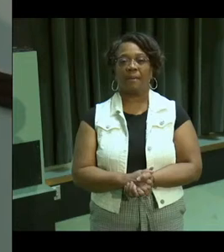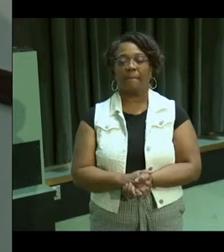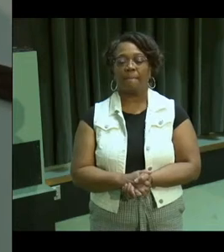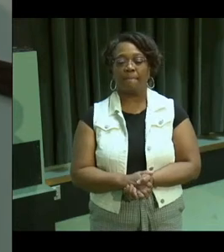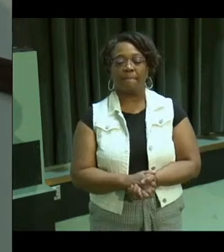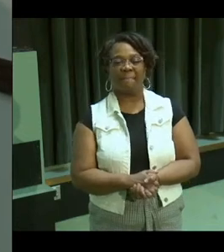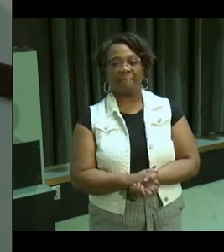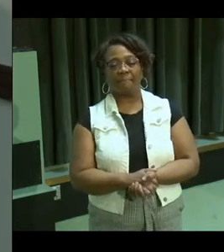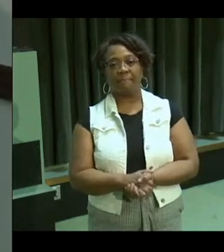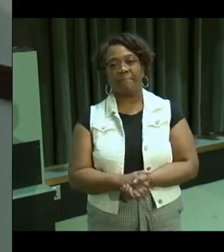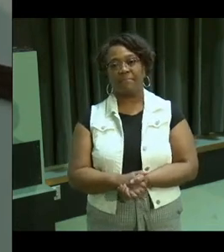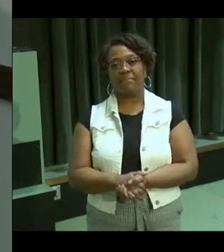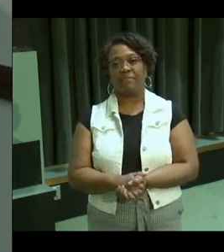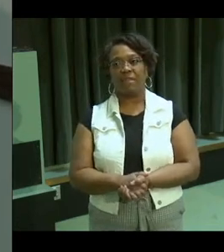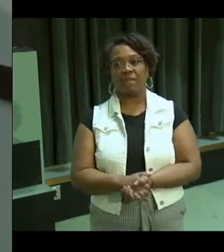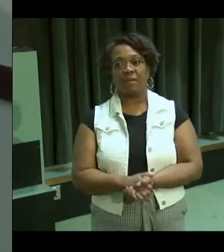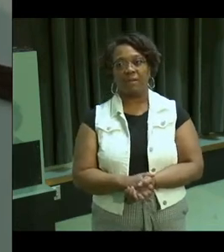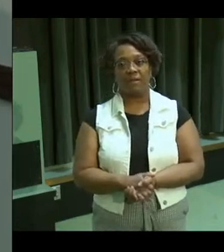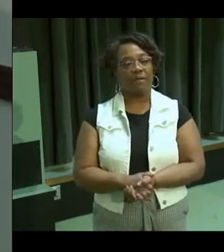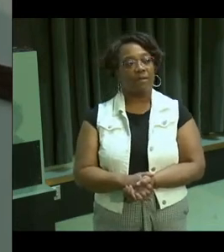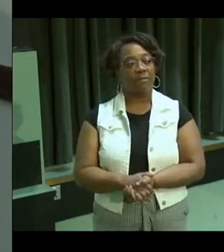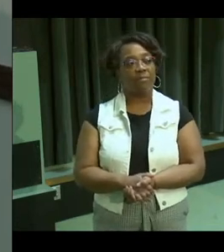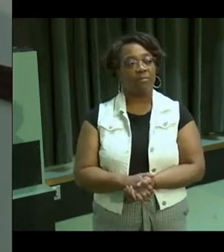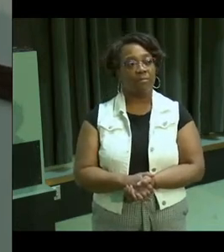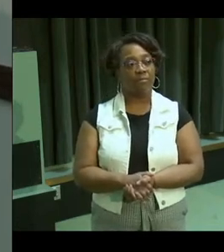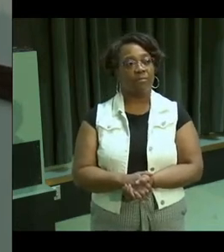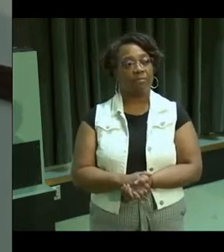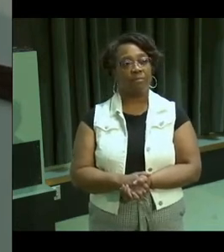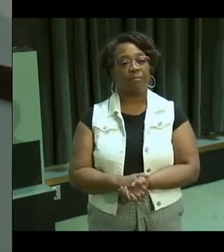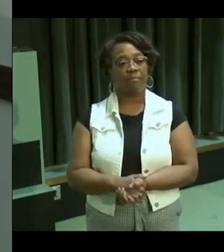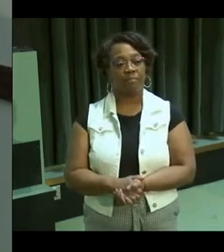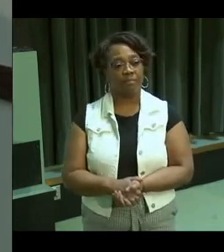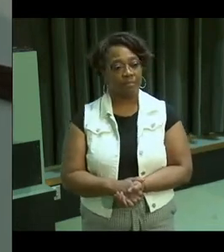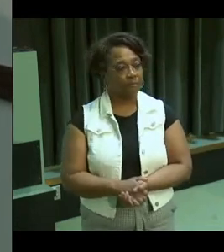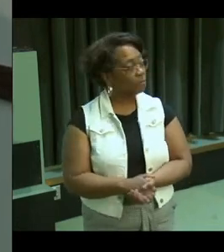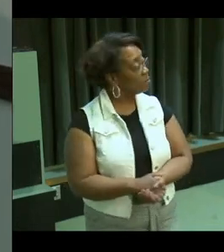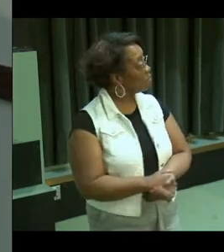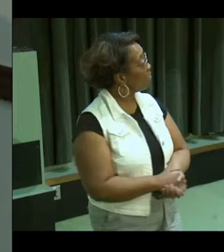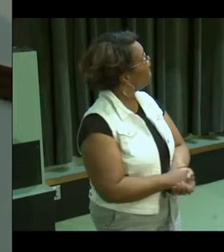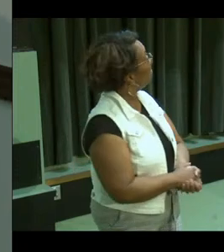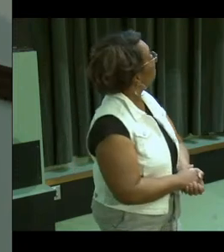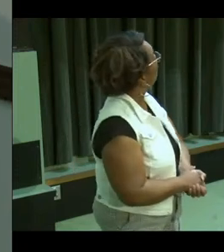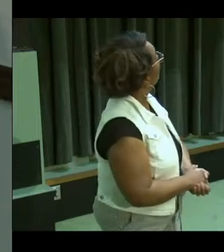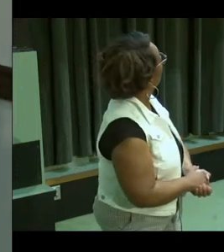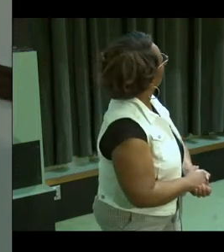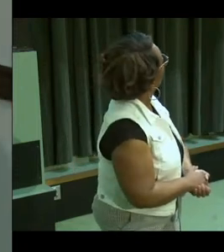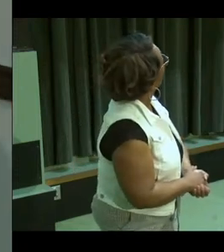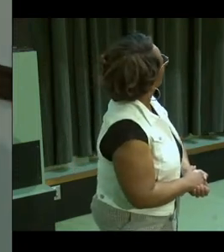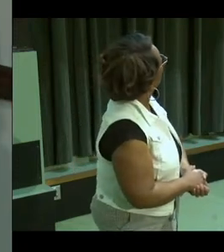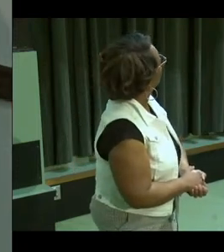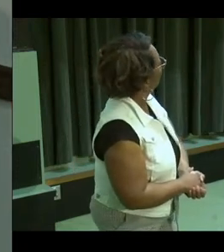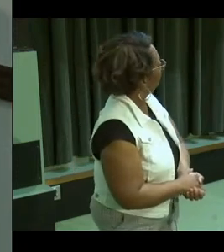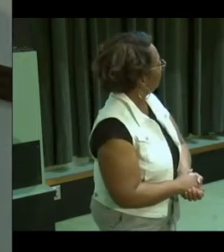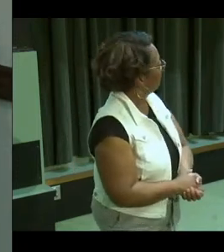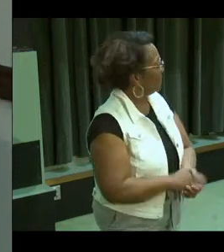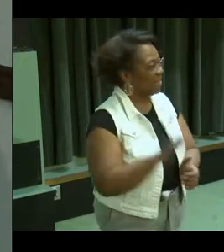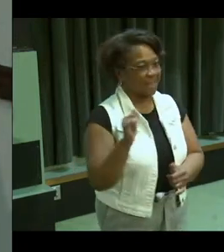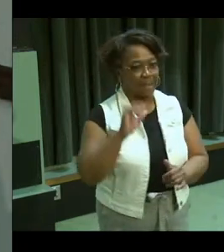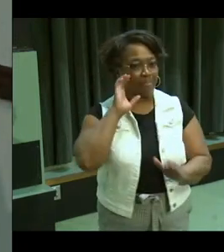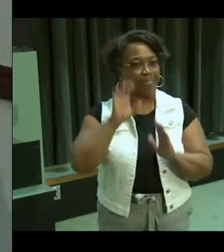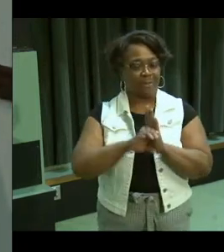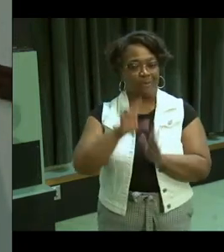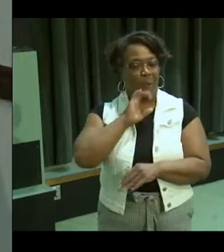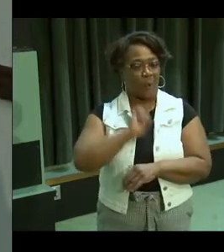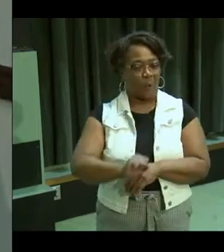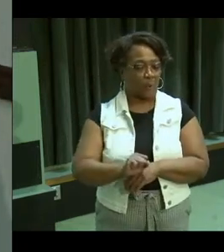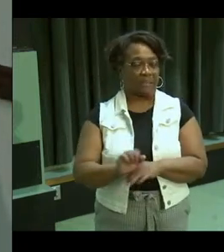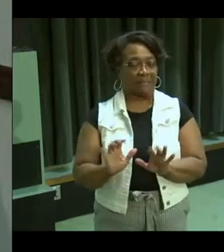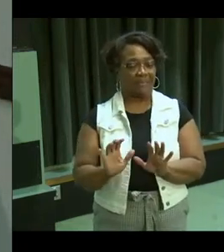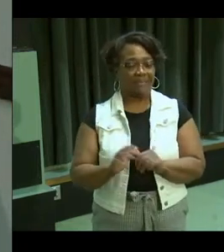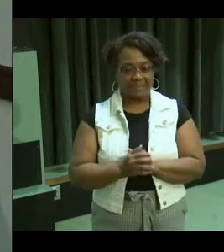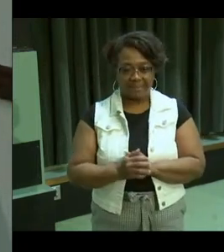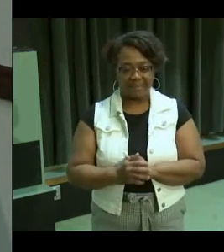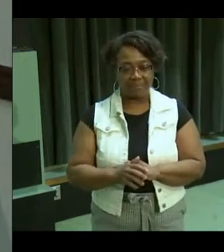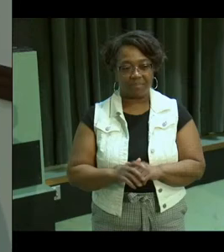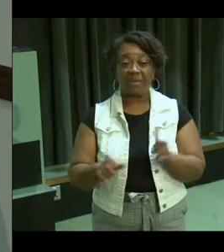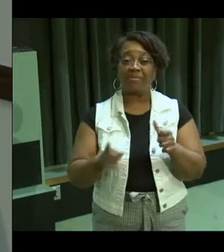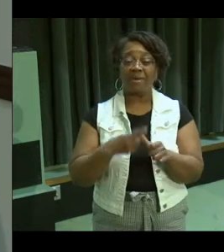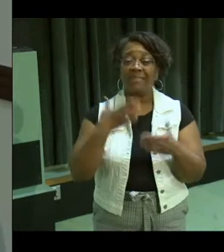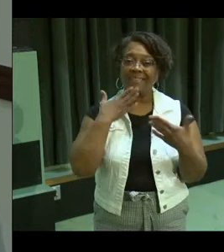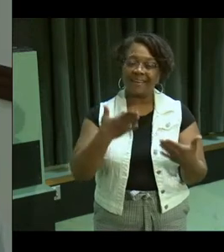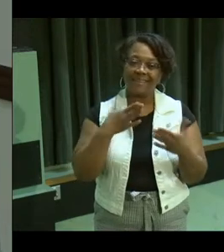want me to do this? Okay, there